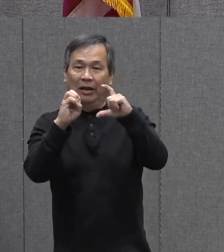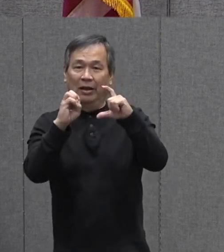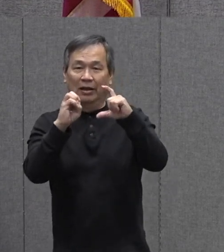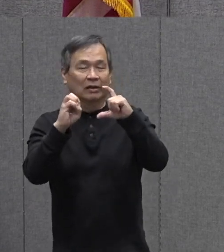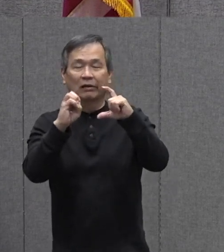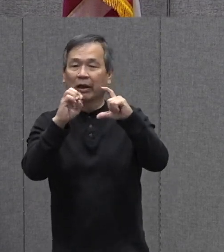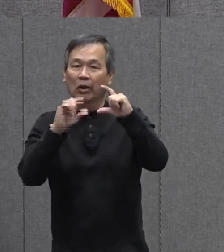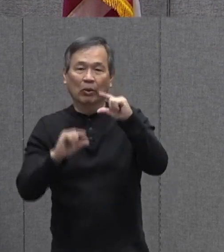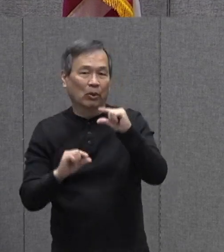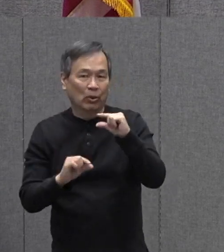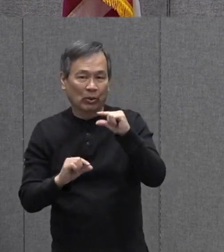Earth.